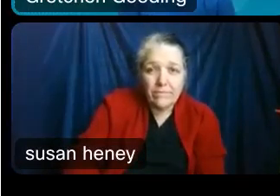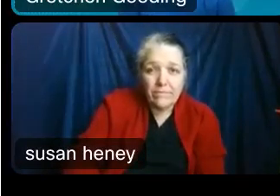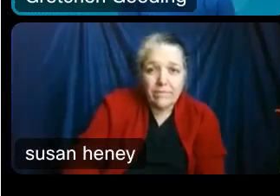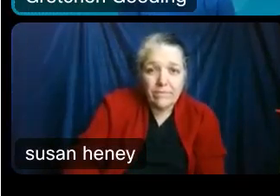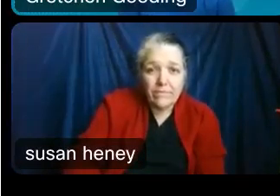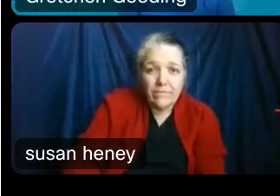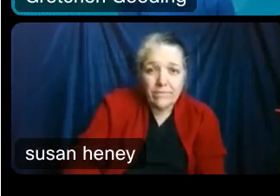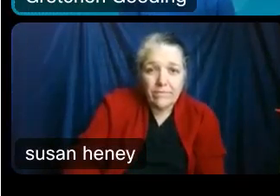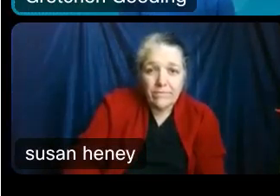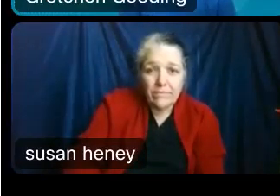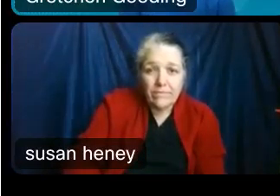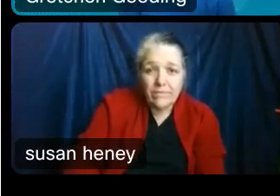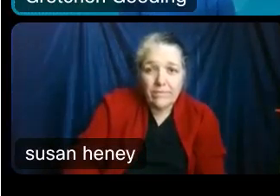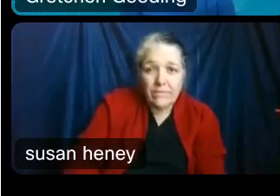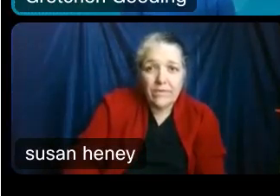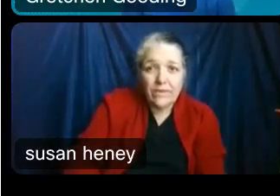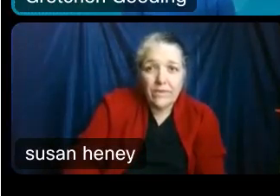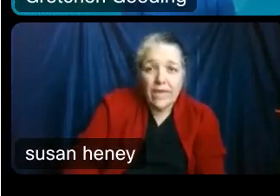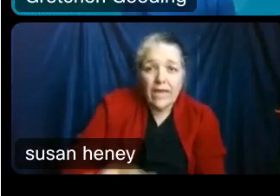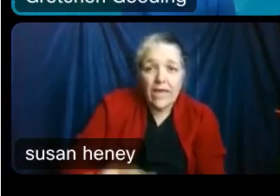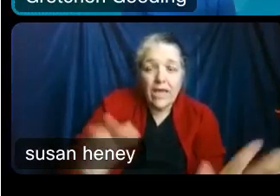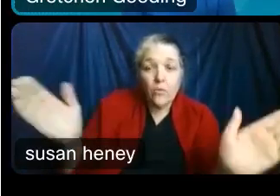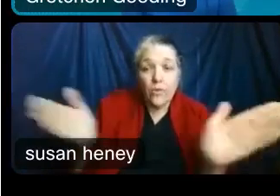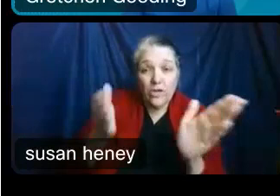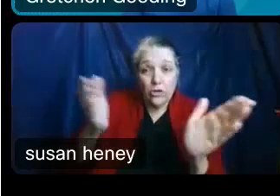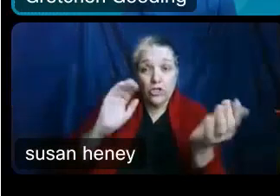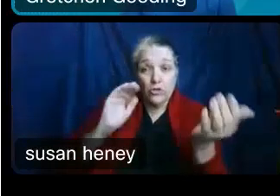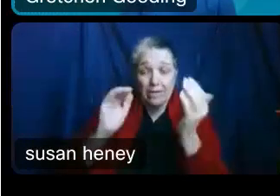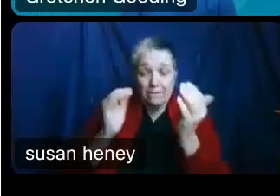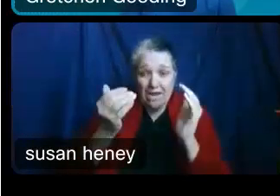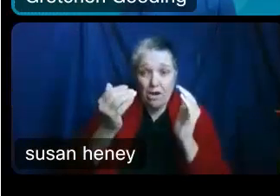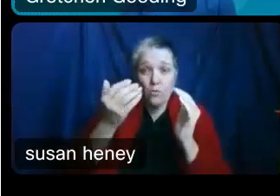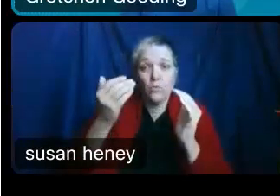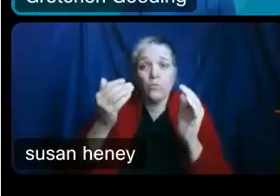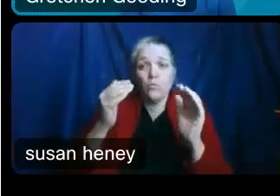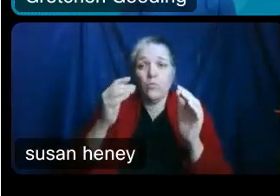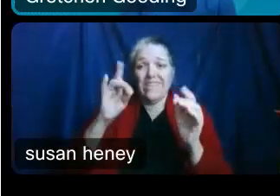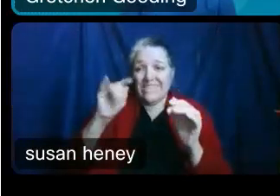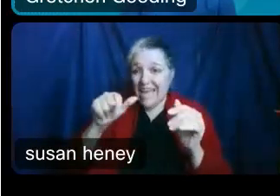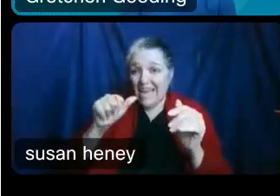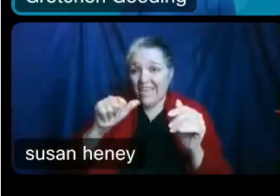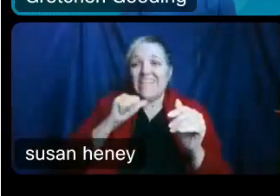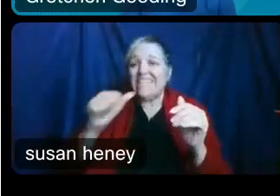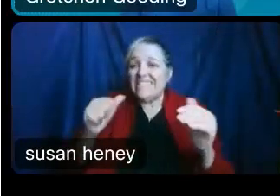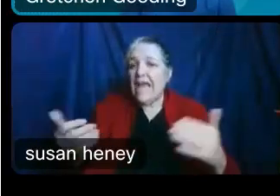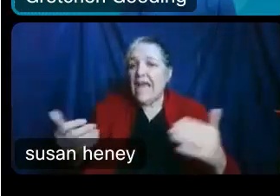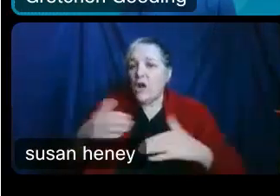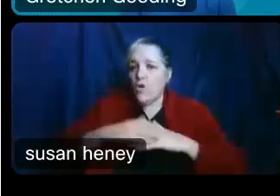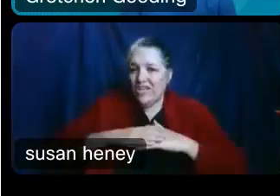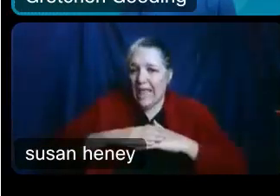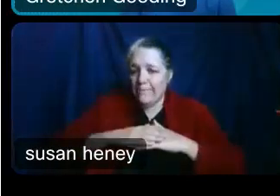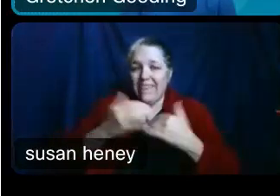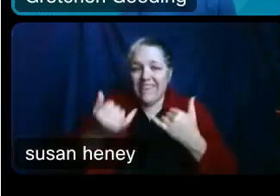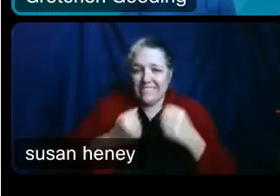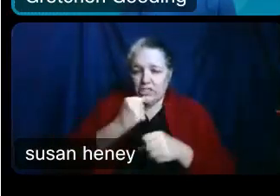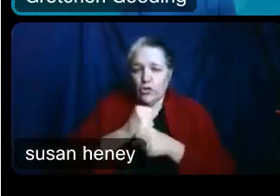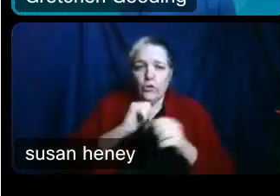with non-overlapping data. This year, you can compare the 2018 to 2022 5-year data with